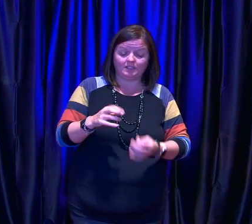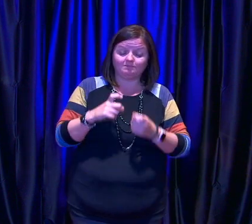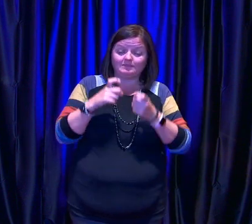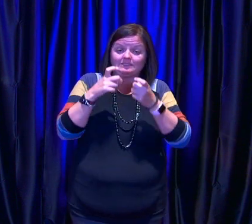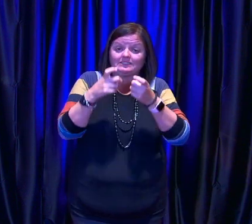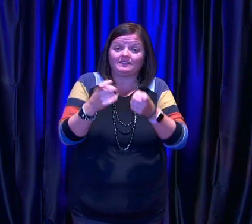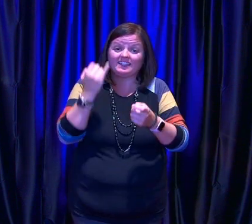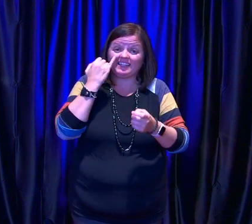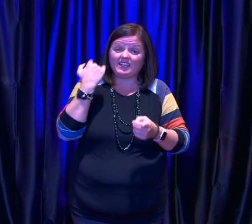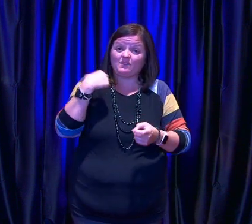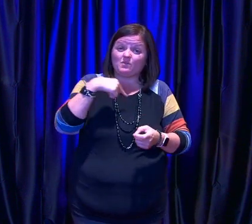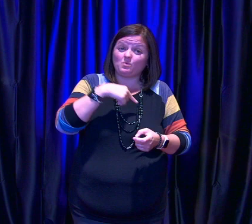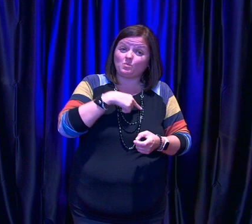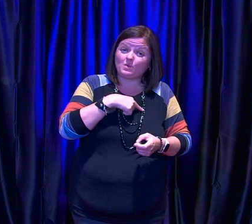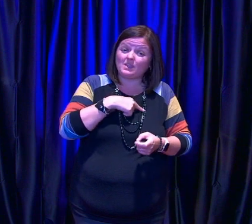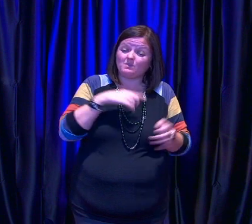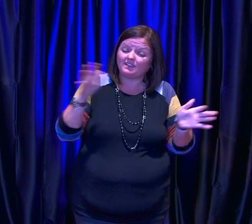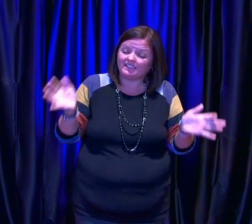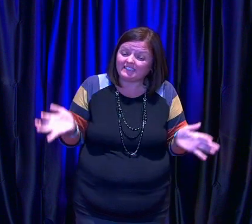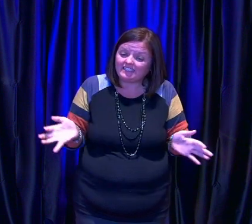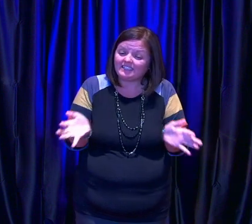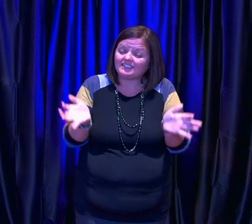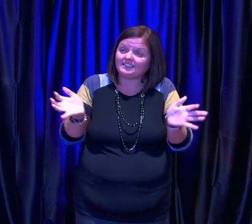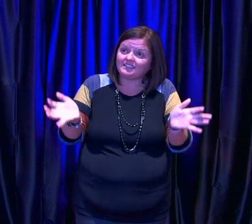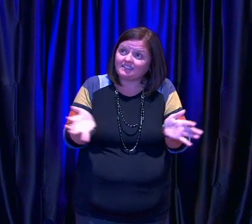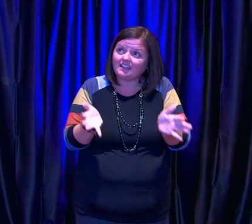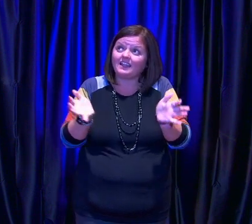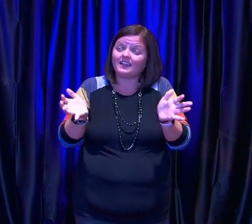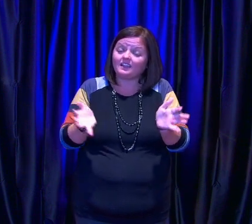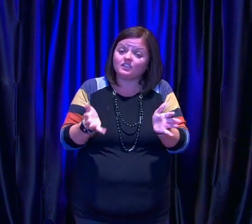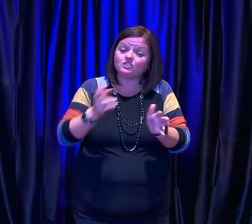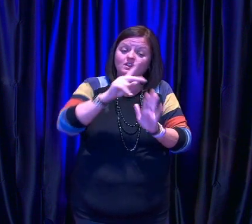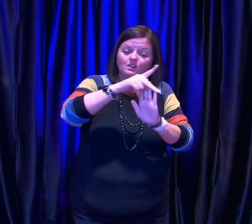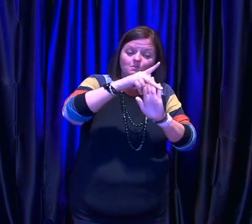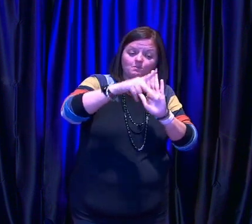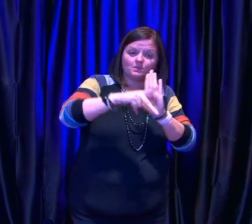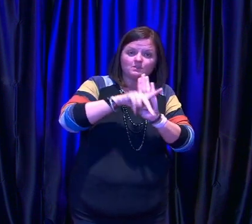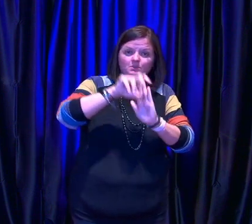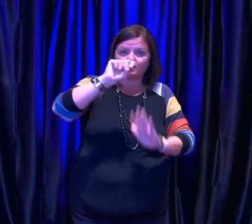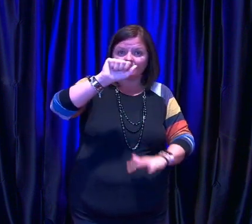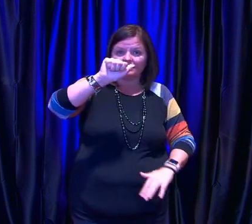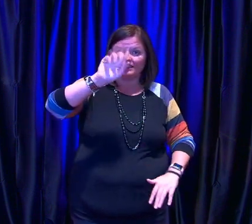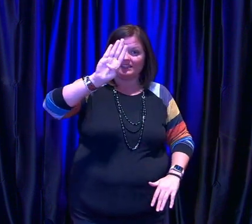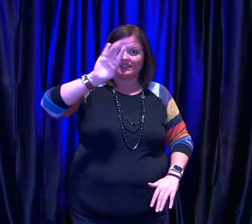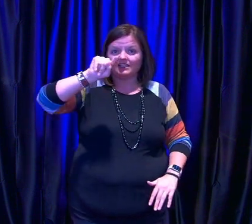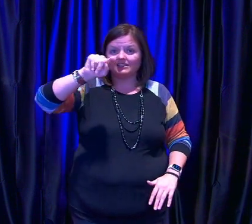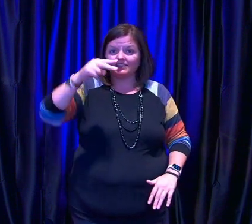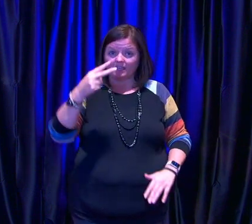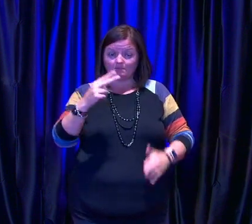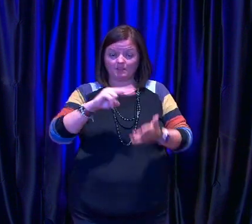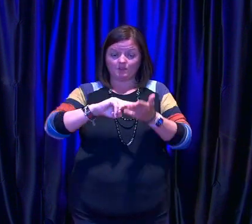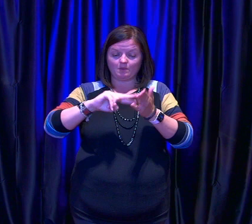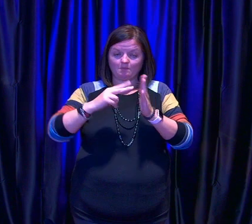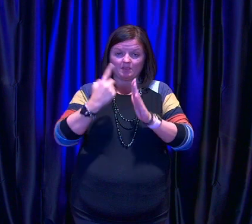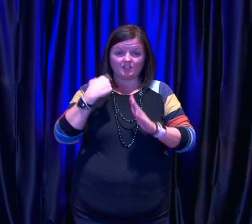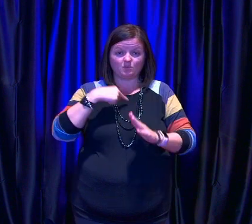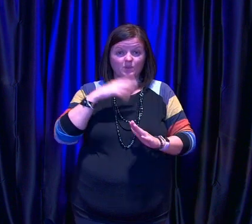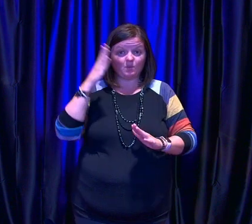we will engage the principle of the sabbath rest we will we can